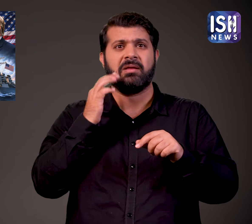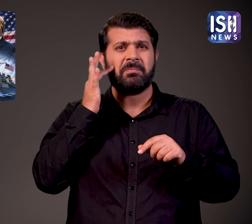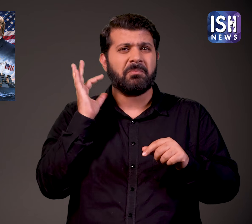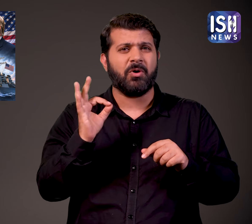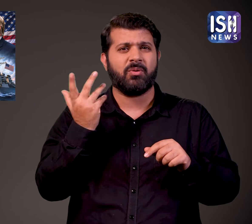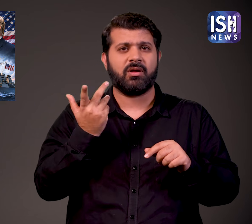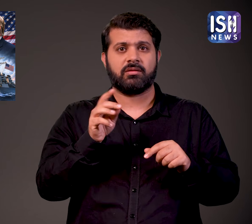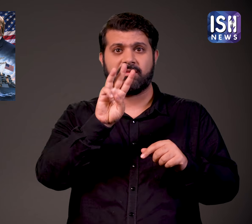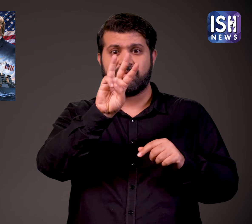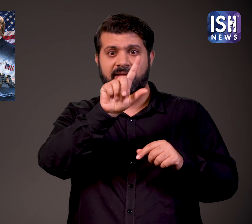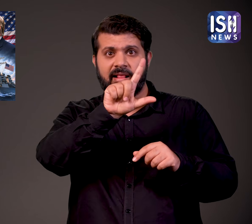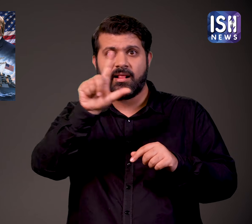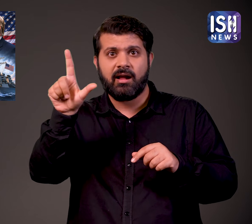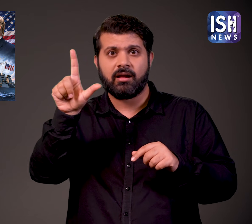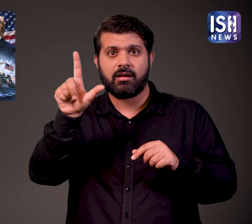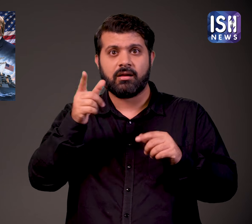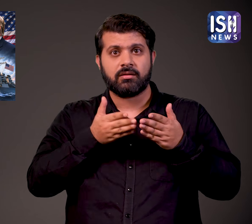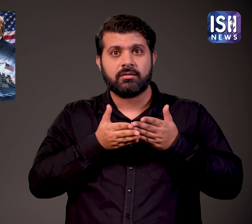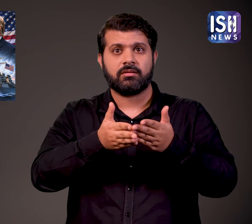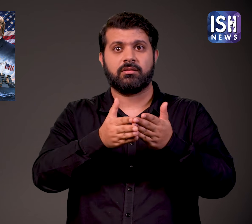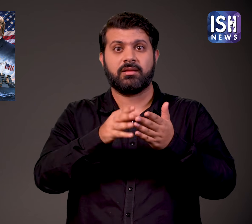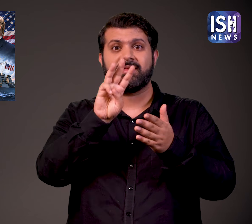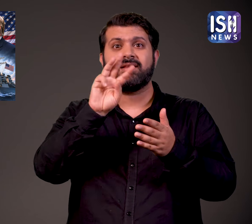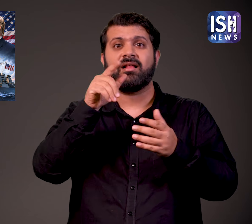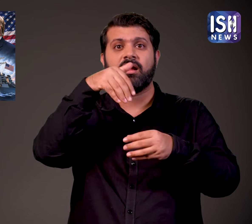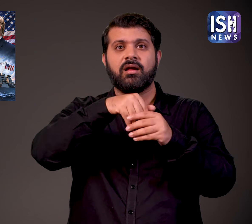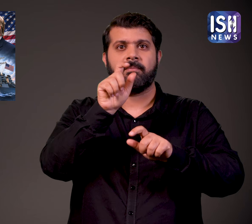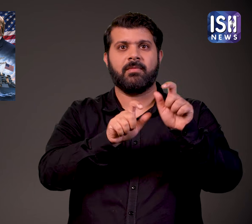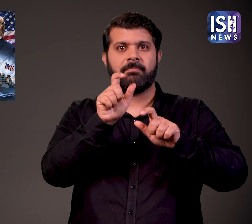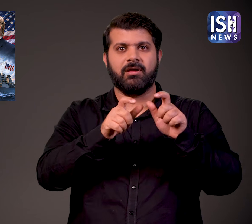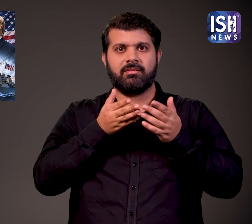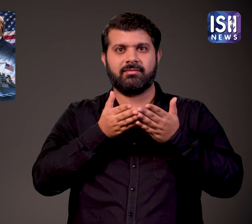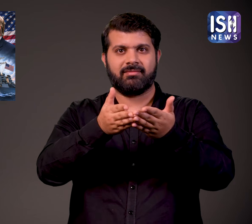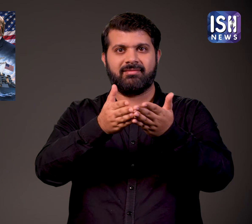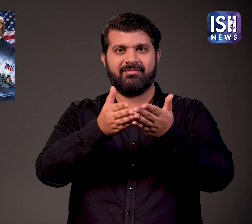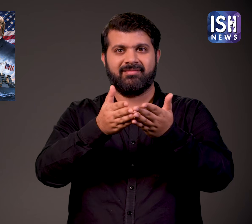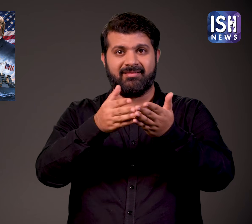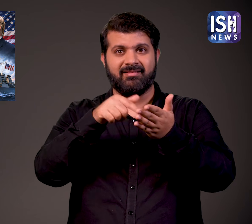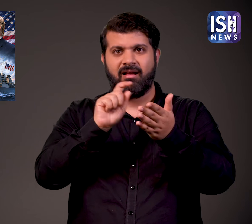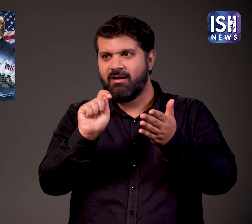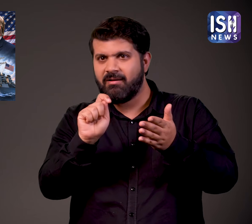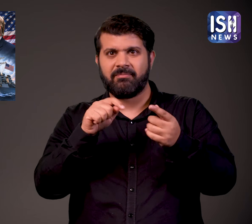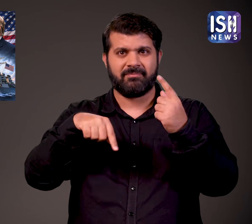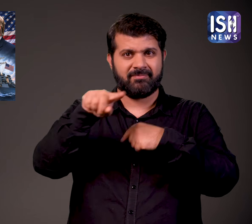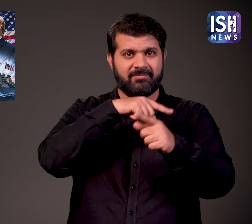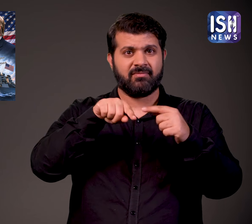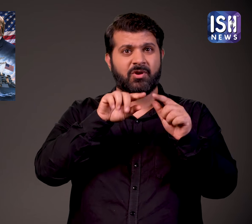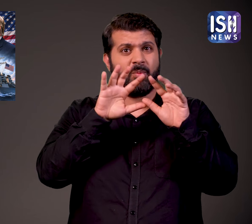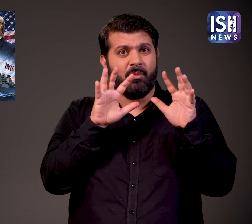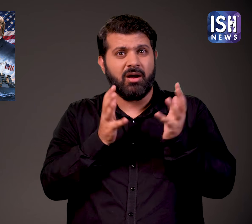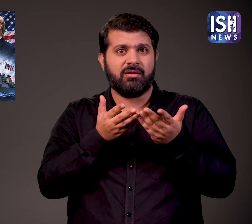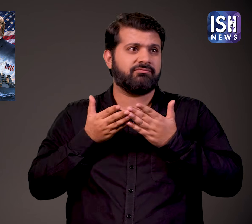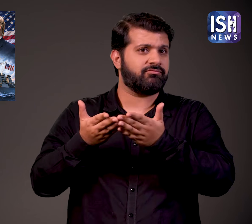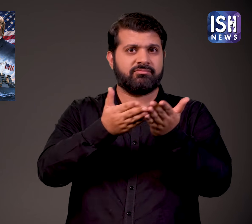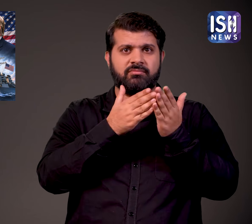This is important because over 3 lakh Indian sailors are working on ships across the world.